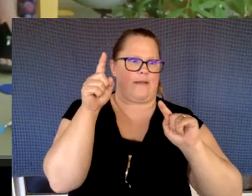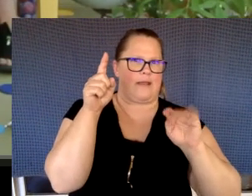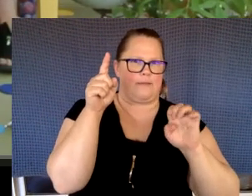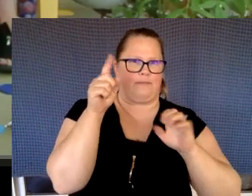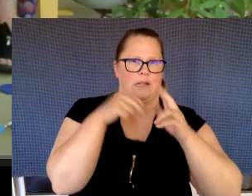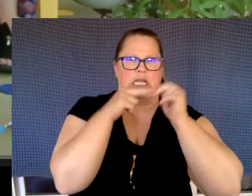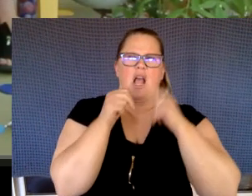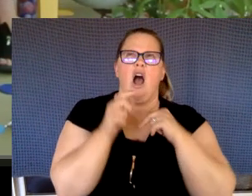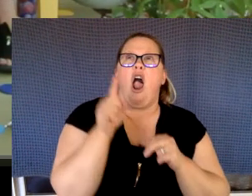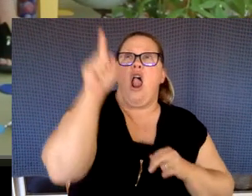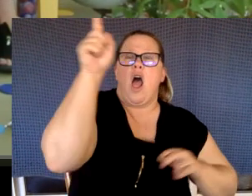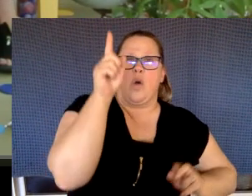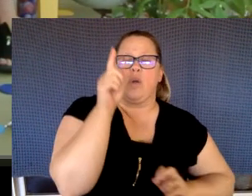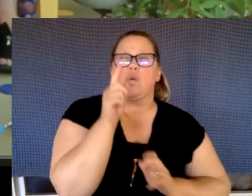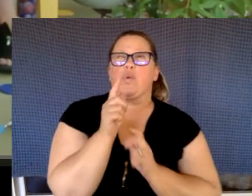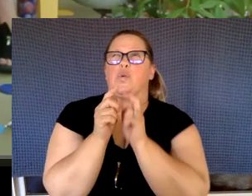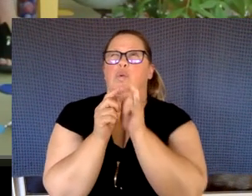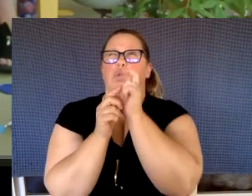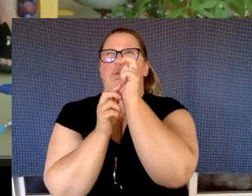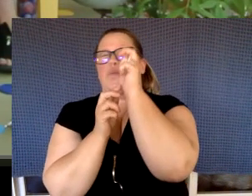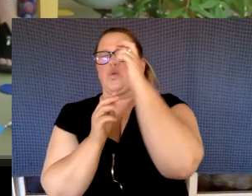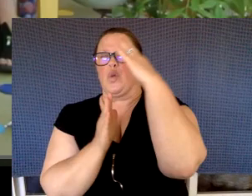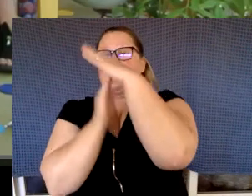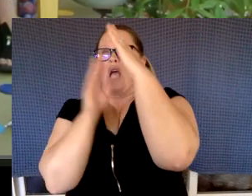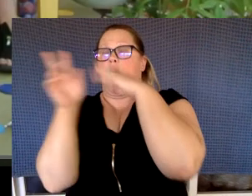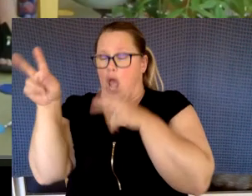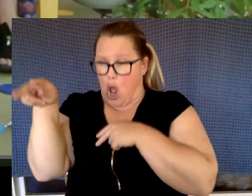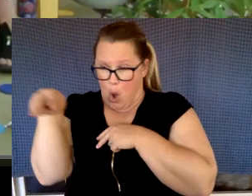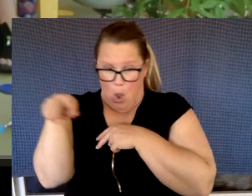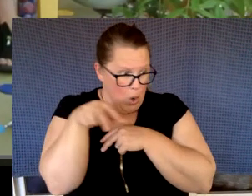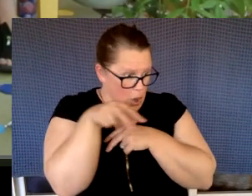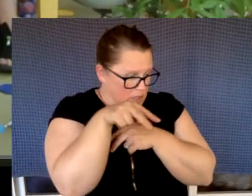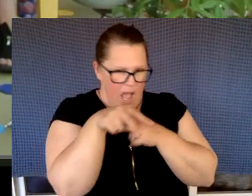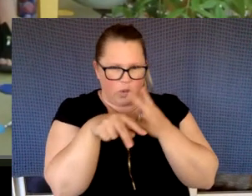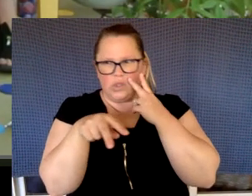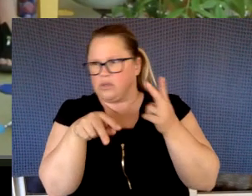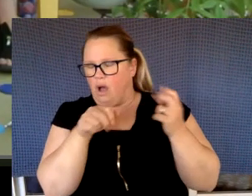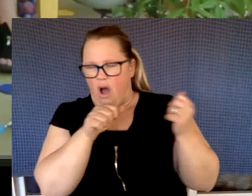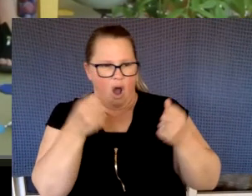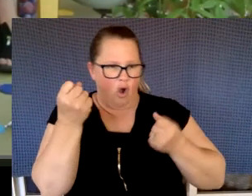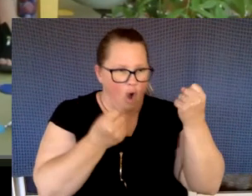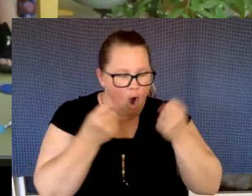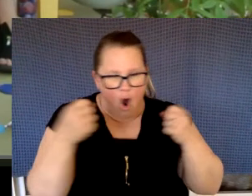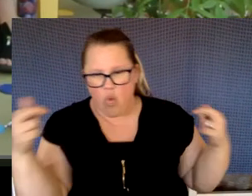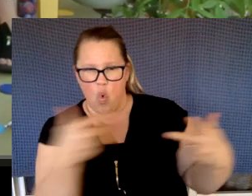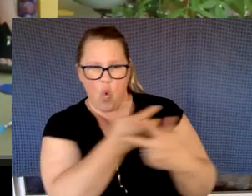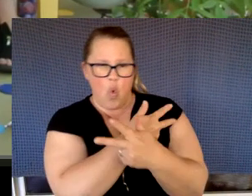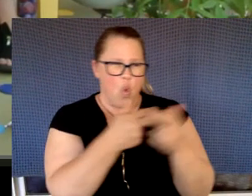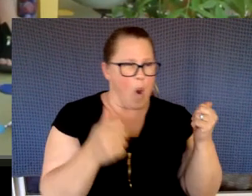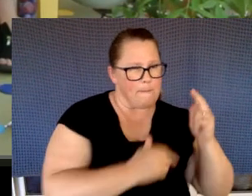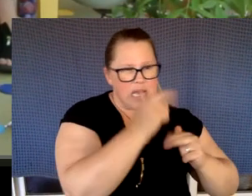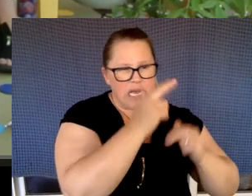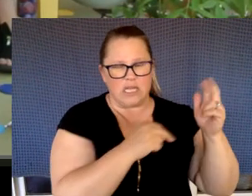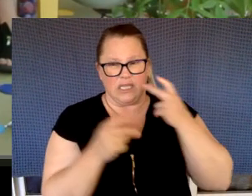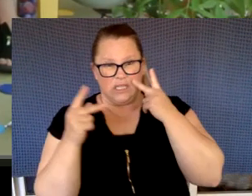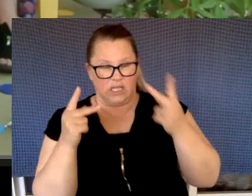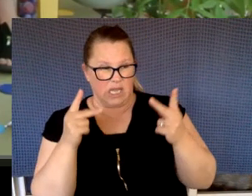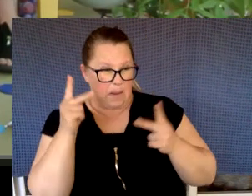When she looked down she saw buses and cars and yellow taxis zooming up and down the avenues. And bankers and teachers and artists